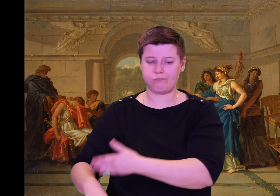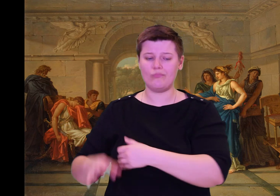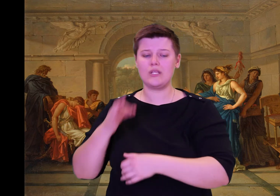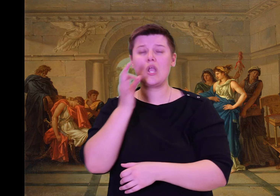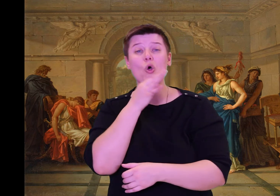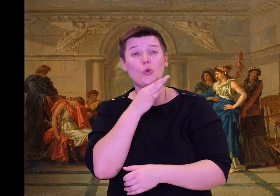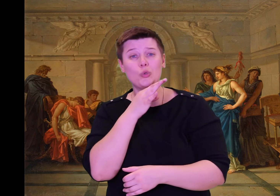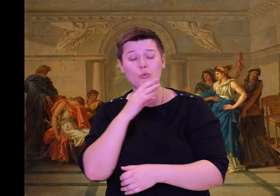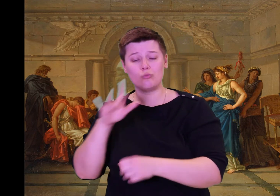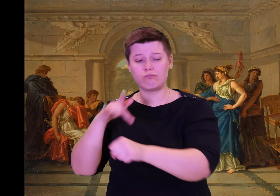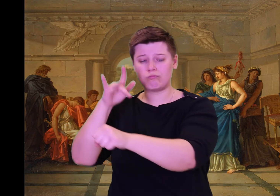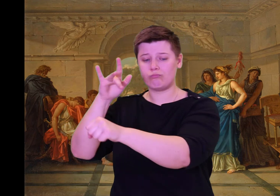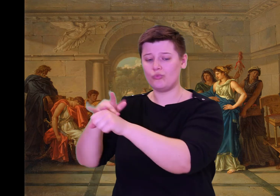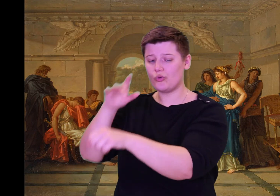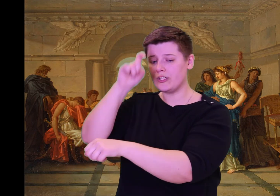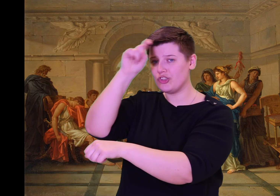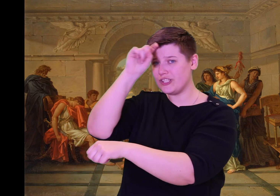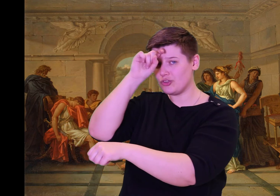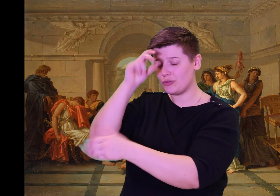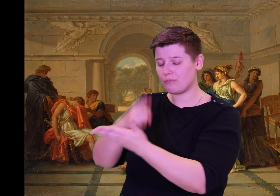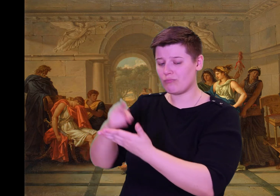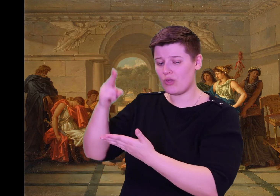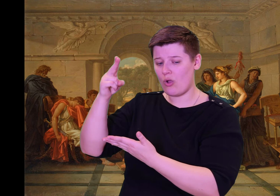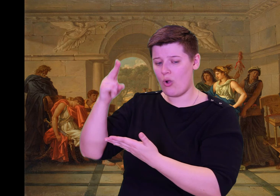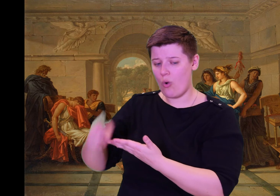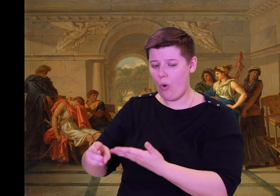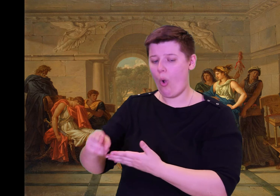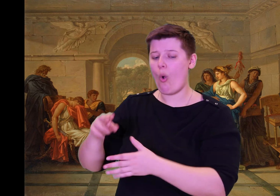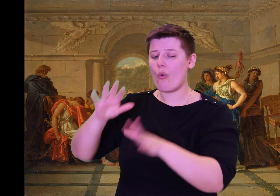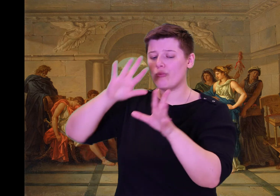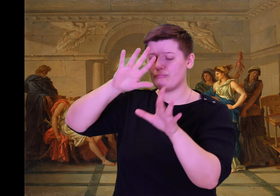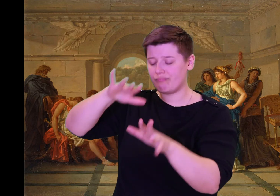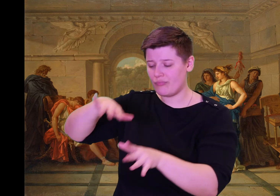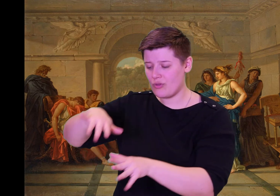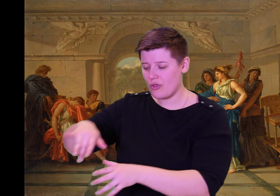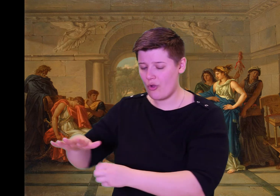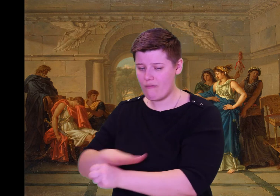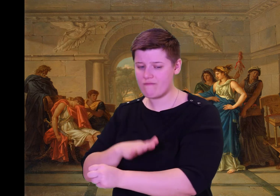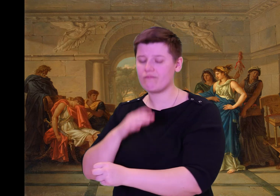When early Dawn appeared and touched the sky with blossom, first we launched the